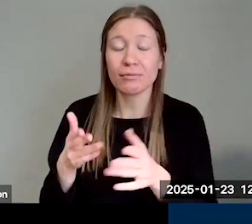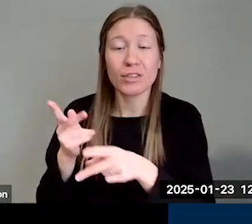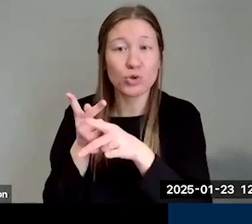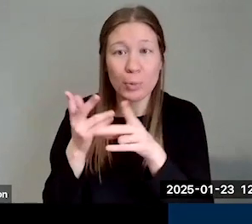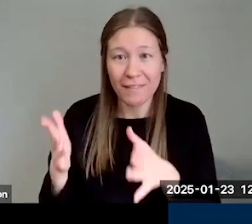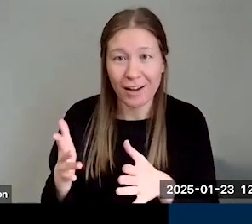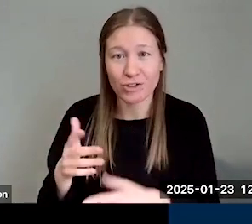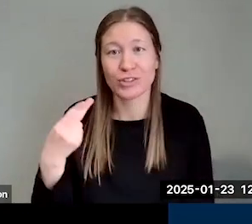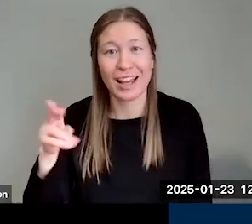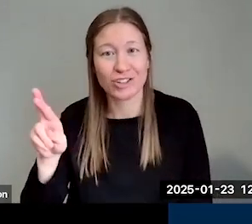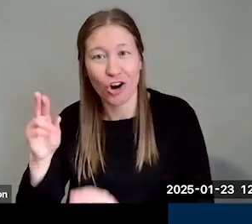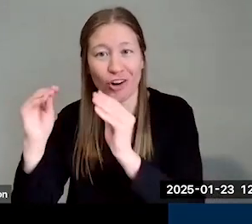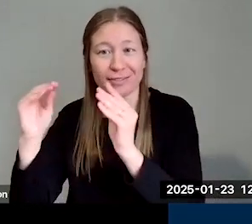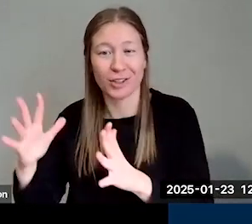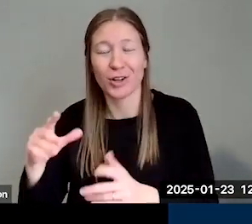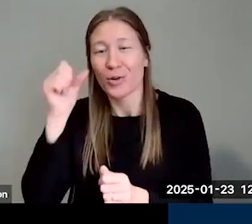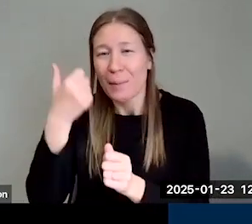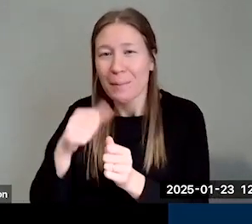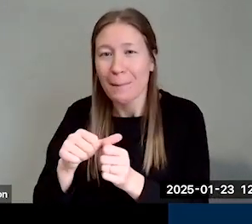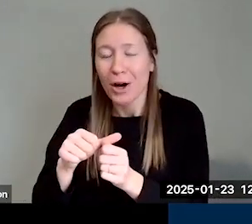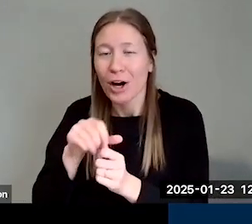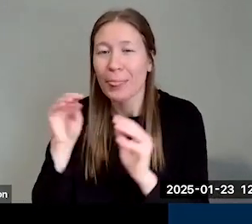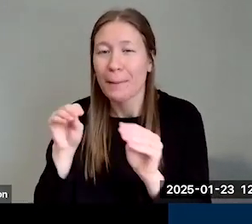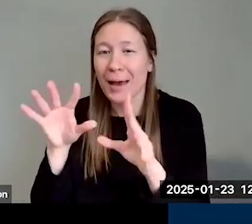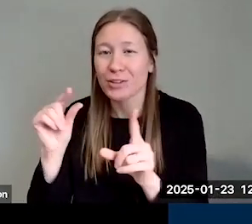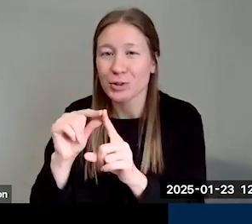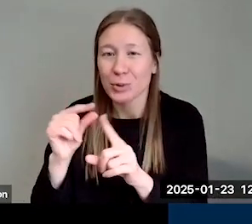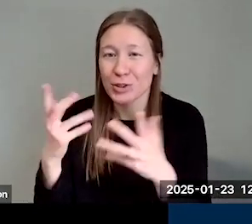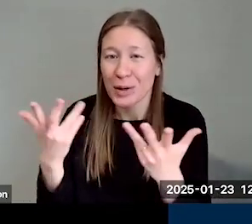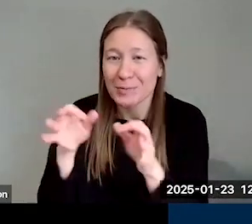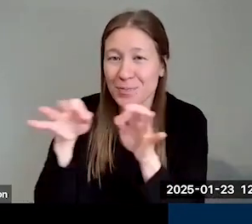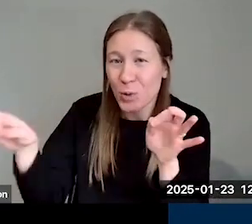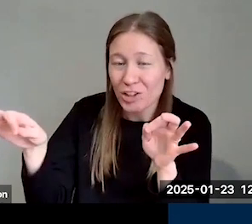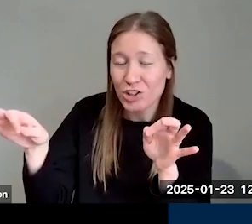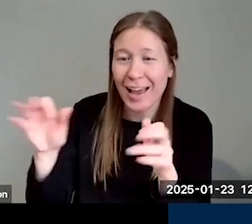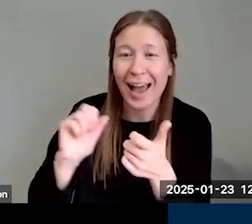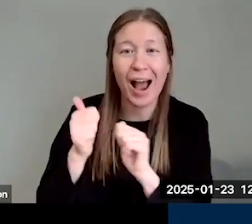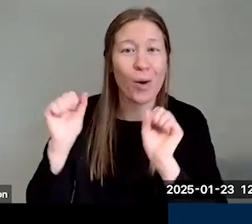remember the magic words of "How can I help you?" Supervisors and instructors,